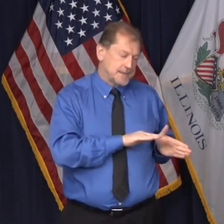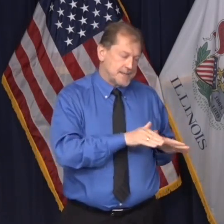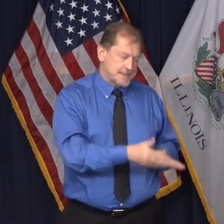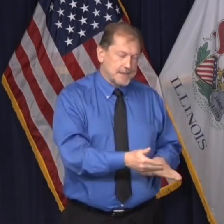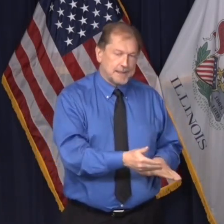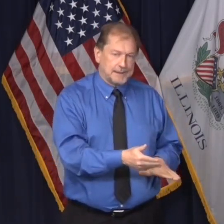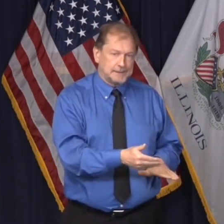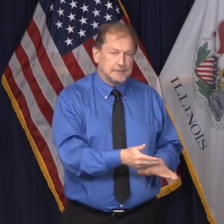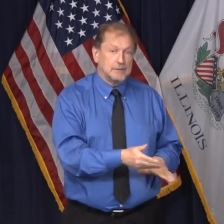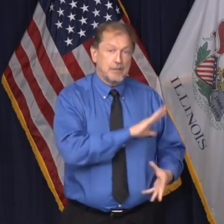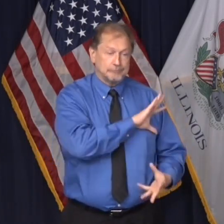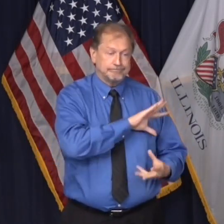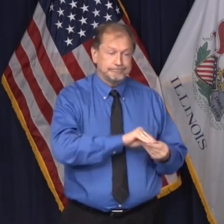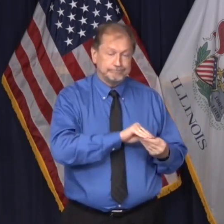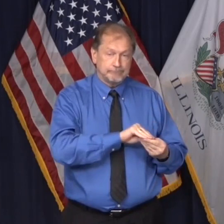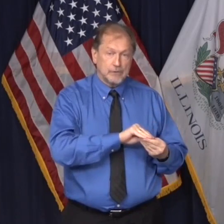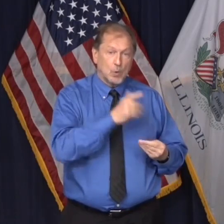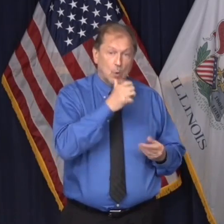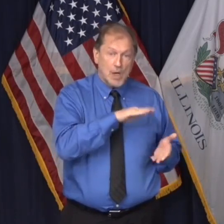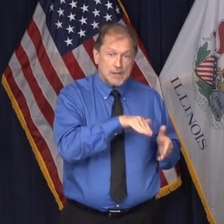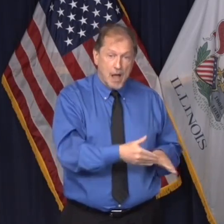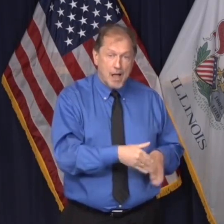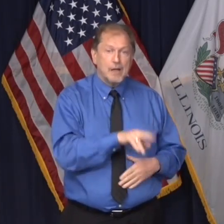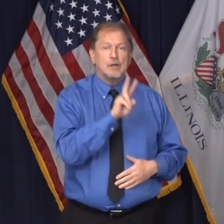OVER THE LAST 24 HOURS, WE HAVE